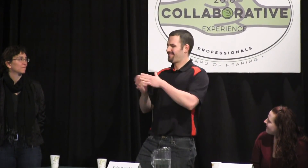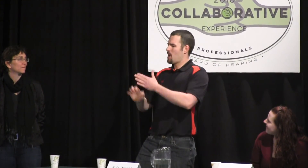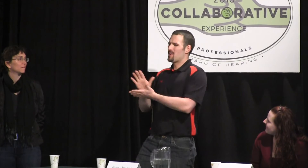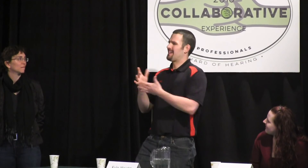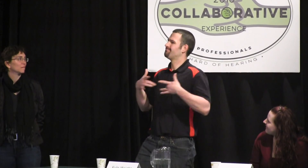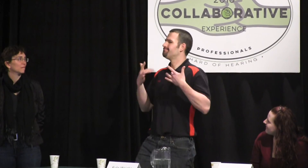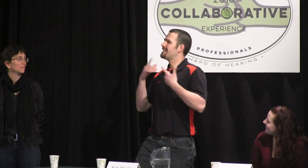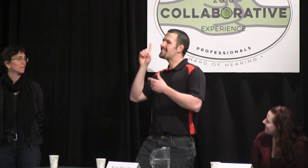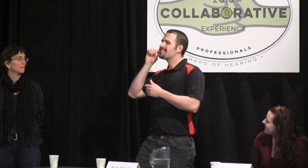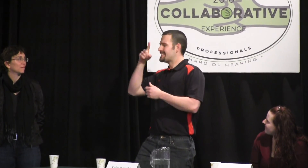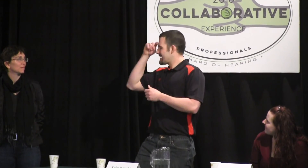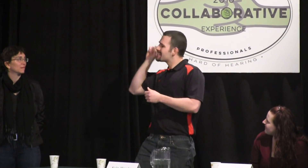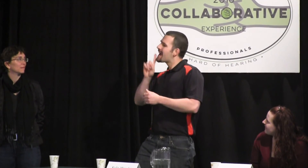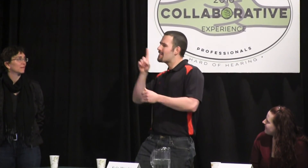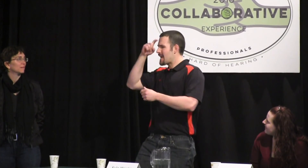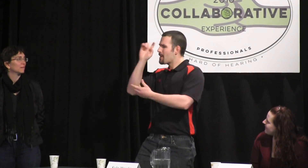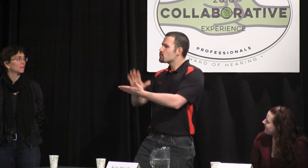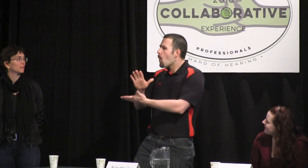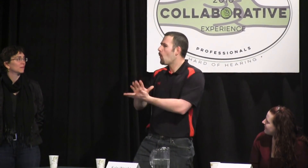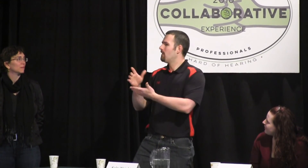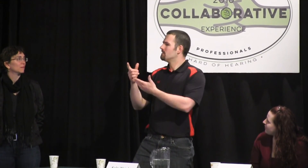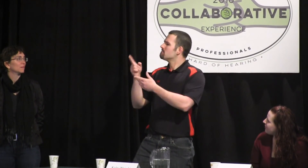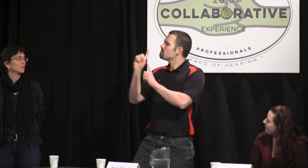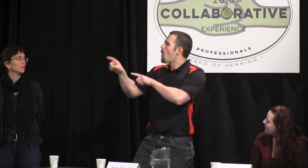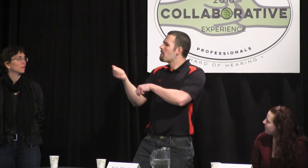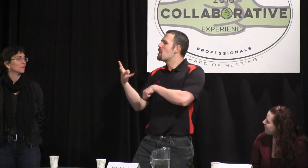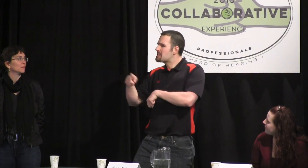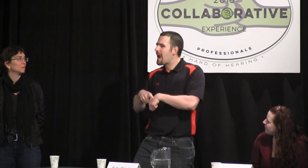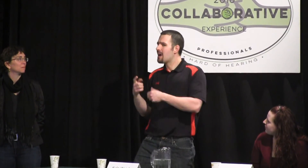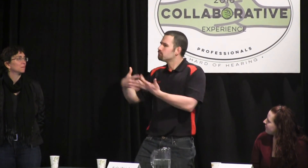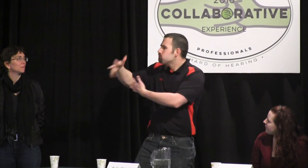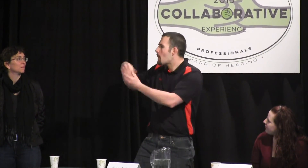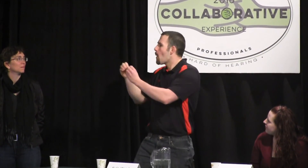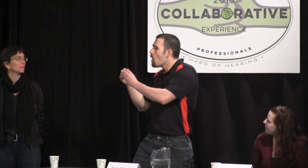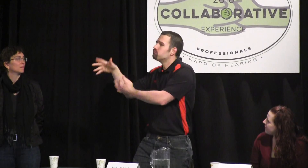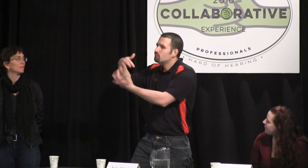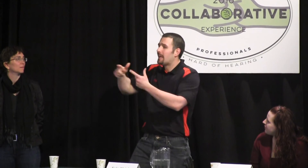but like in elementary school, there was like deaf summer school. I went to that a few times